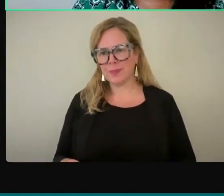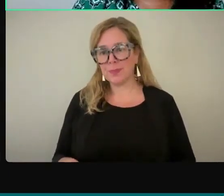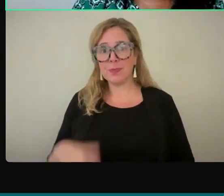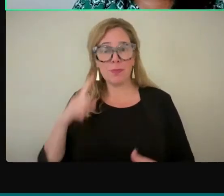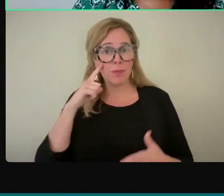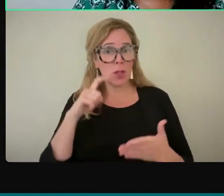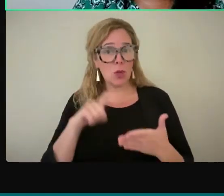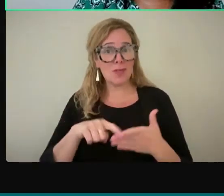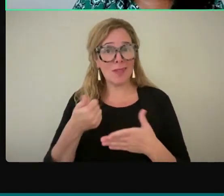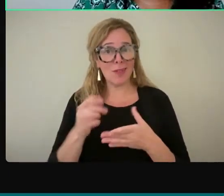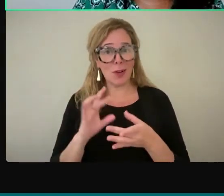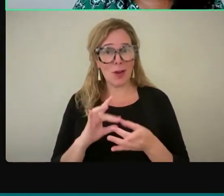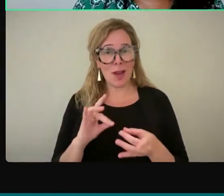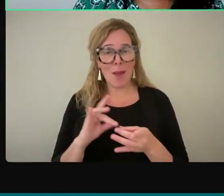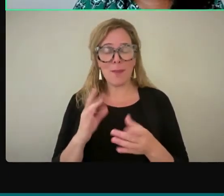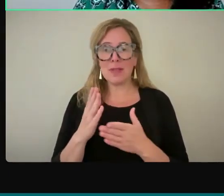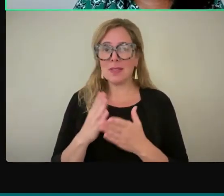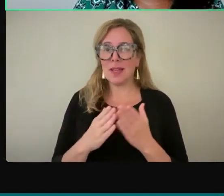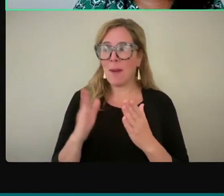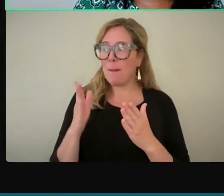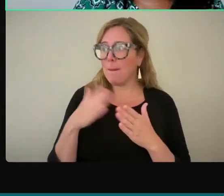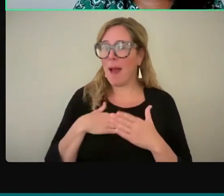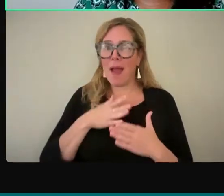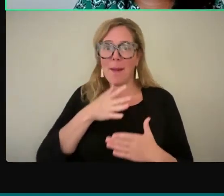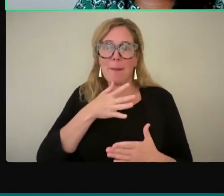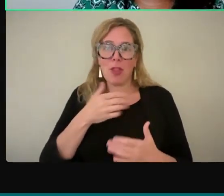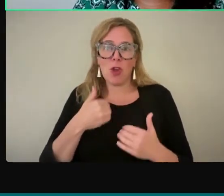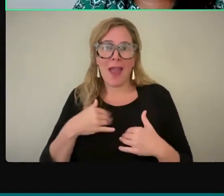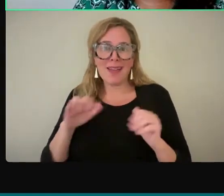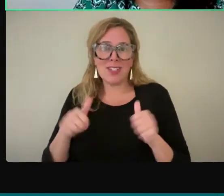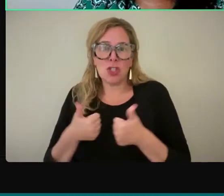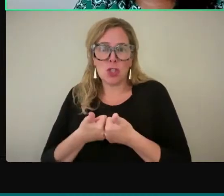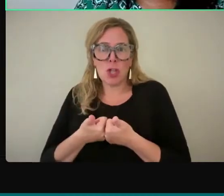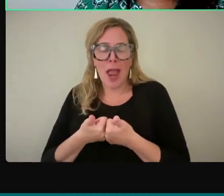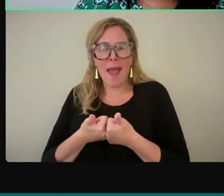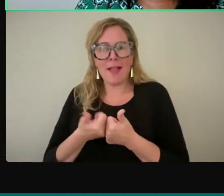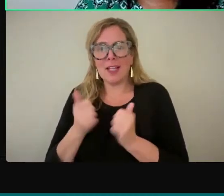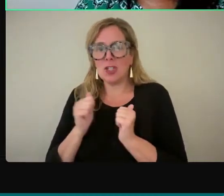addition to her moments of agitation to get to her appointments in a timely manner and